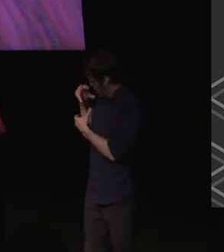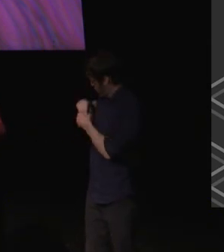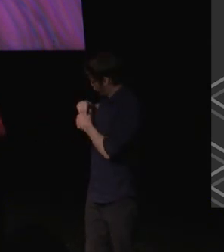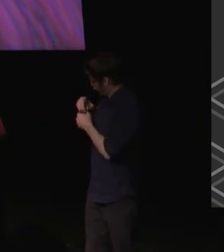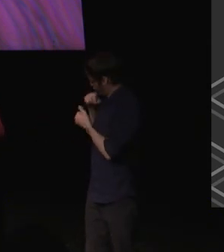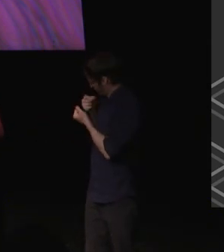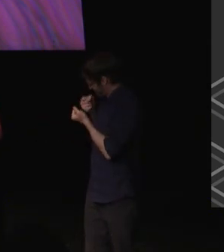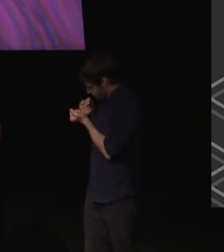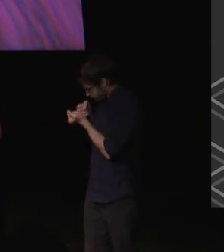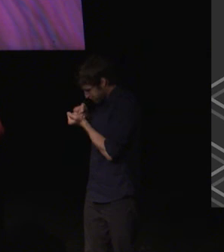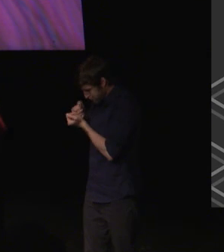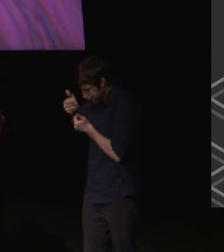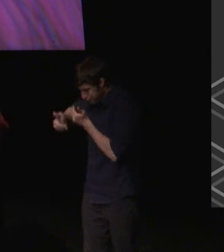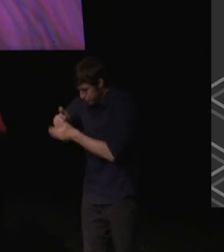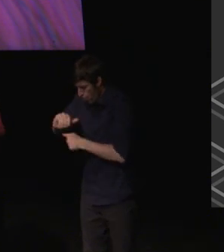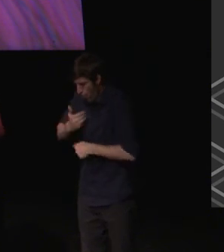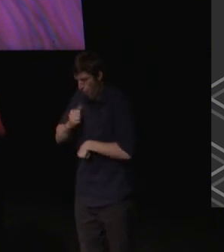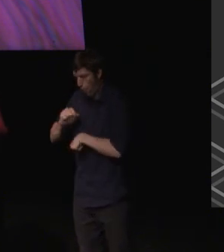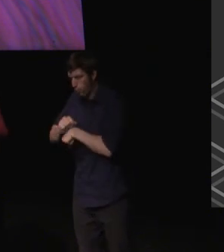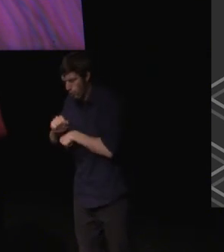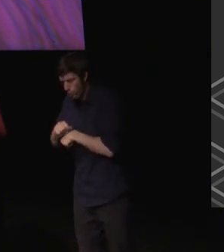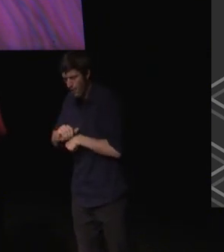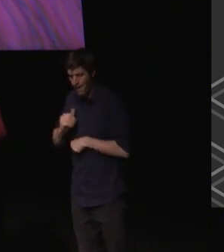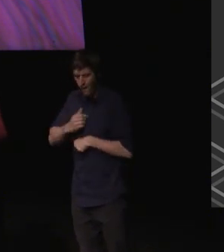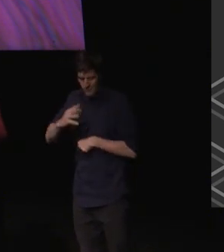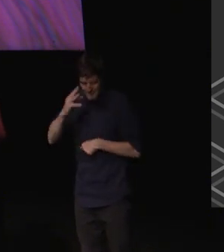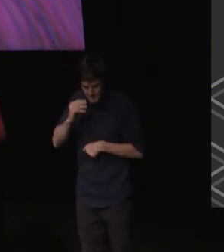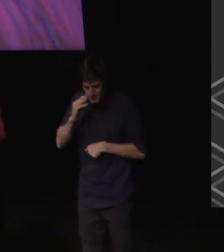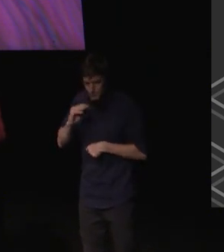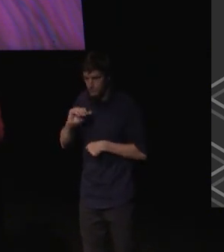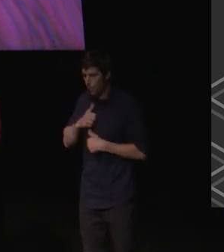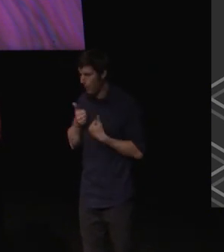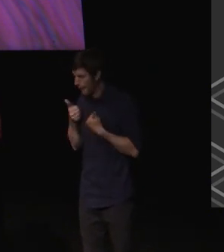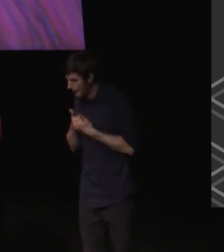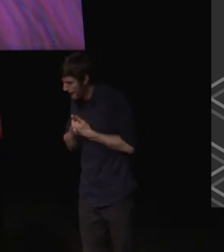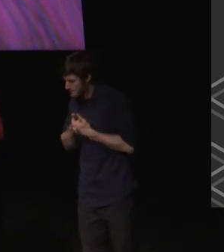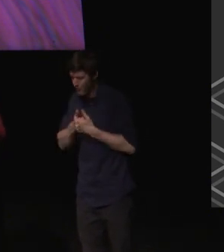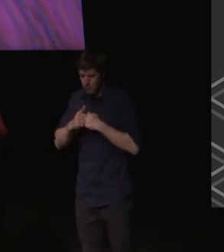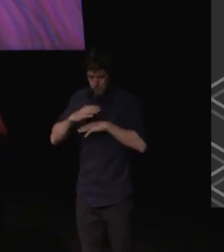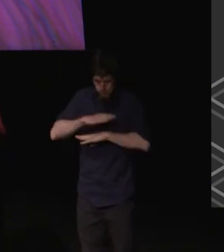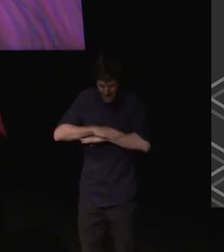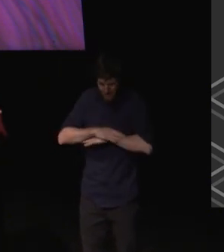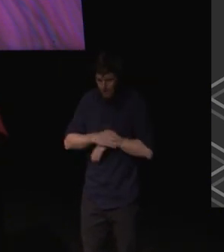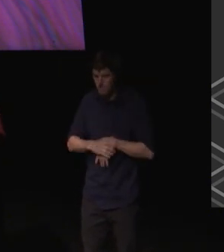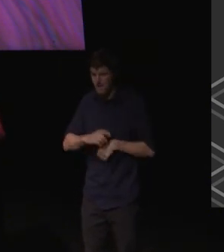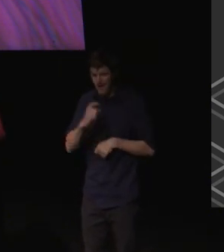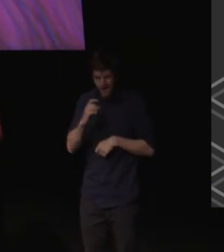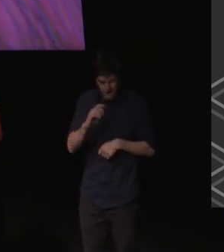and our games, and our platforms, Xbox, and the hardware. And what we hope you're beginning to see